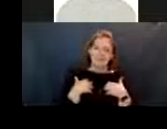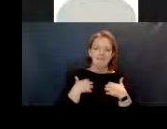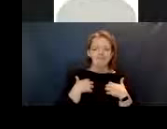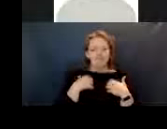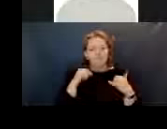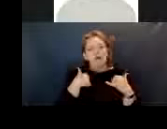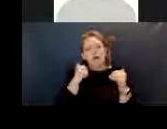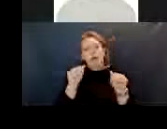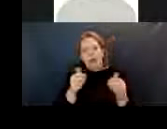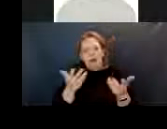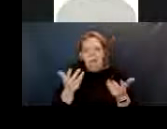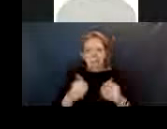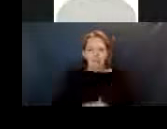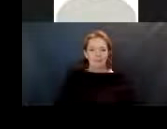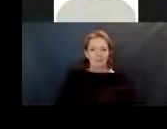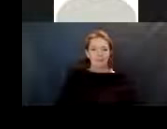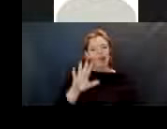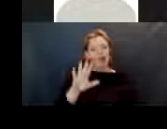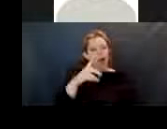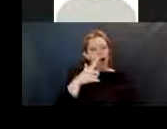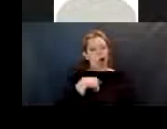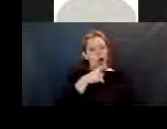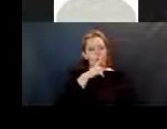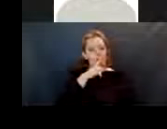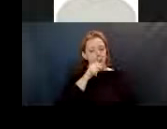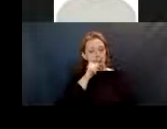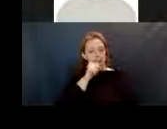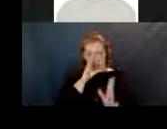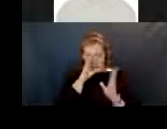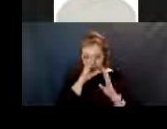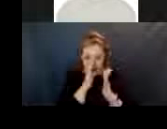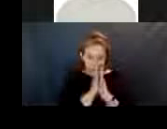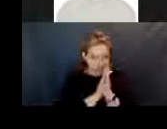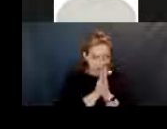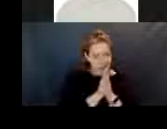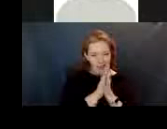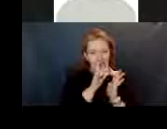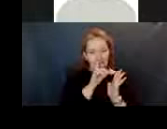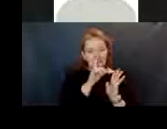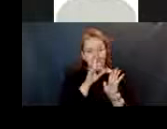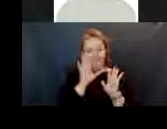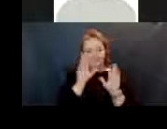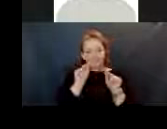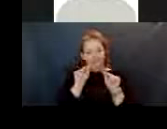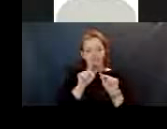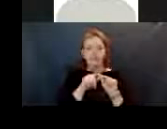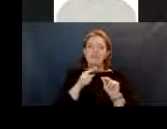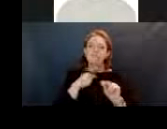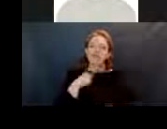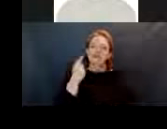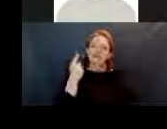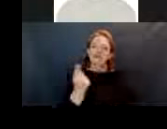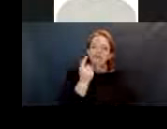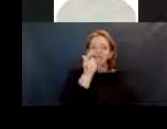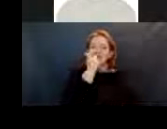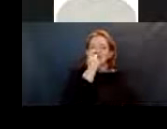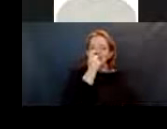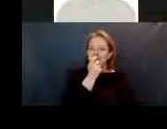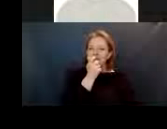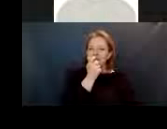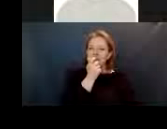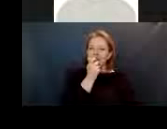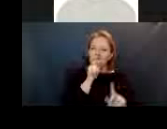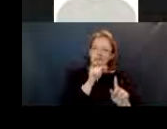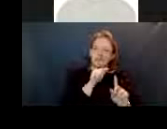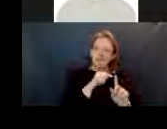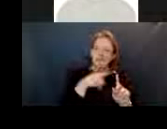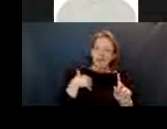I don't go looking for trouble, but I'm always interested in the patience of animals when